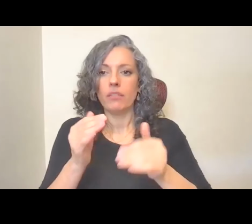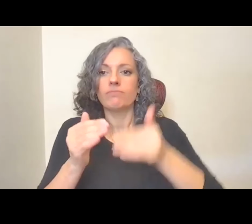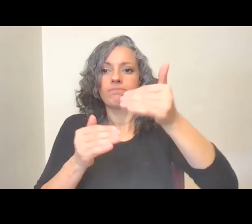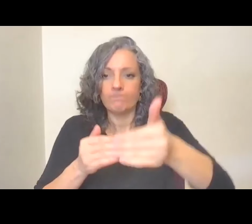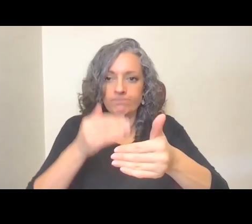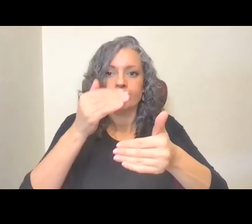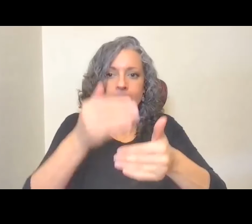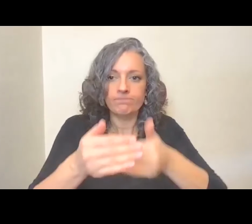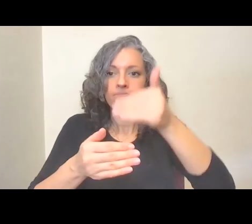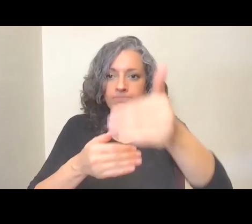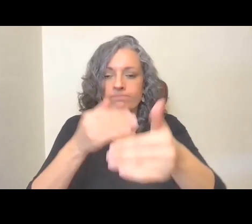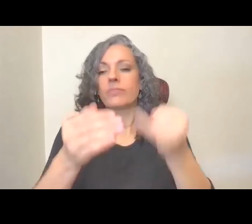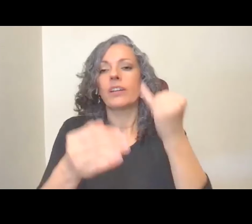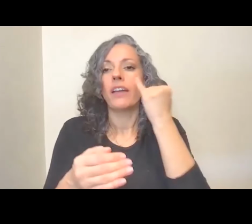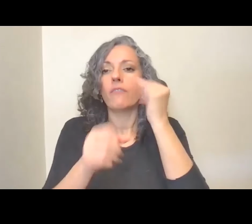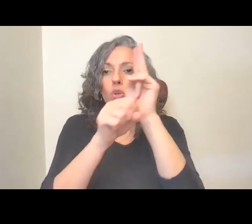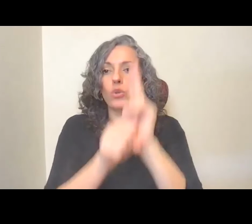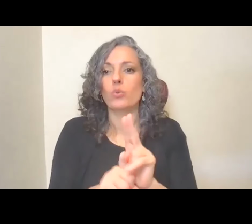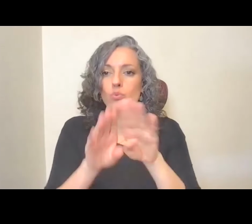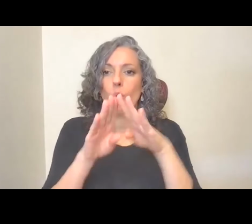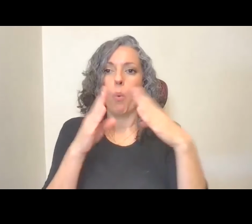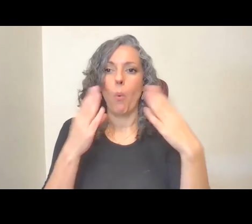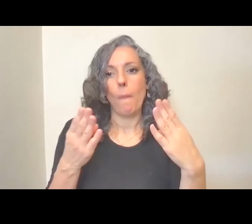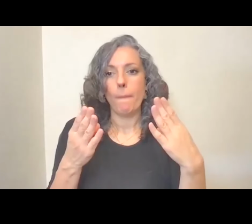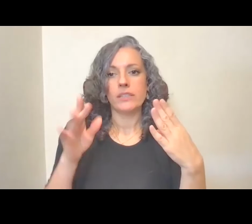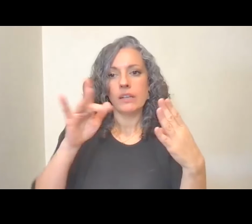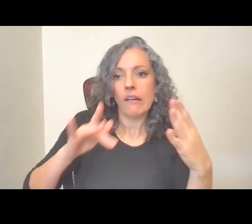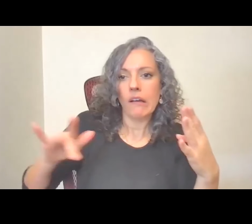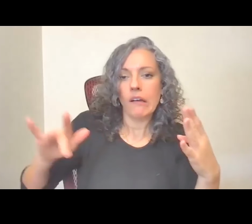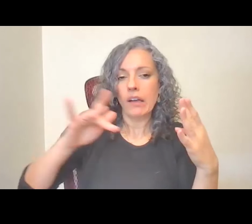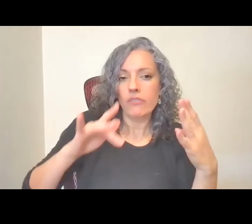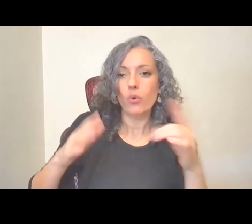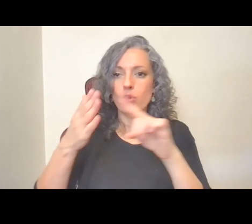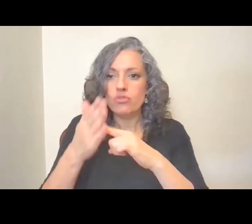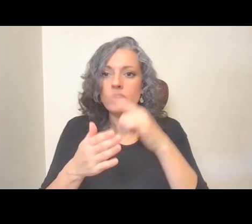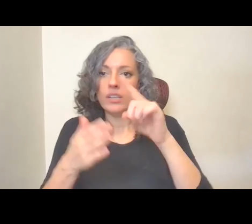filter, hovers an element, checks one of the boxes, hits the apply button, things like that.